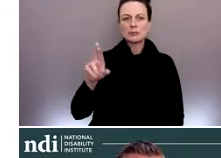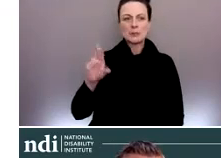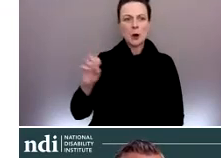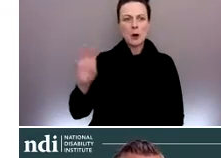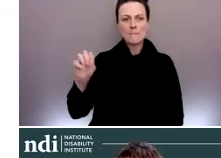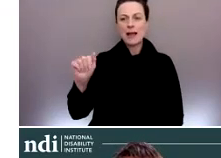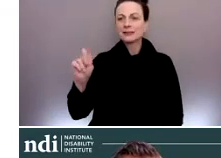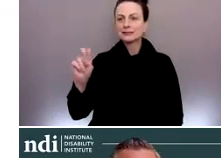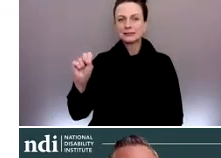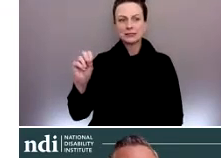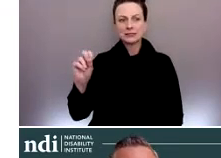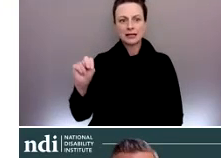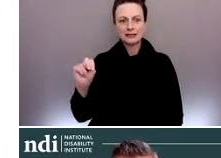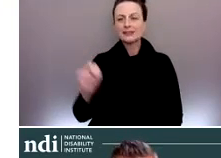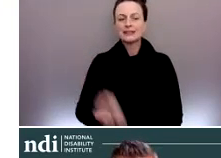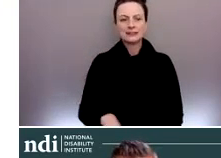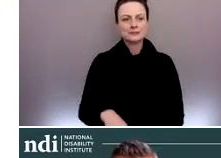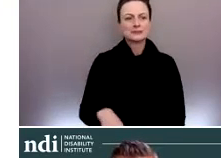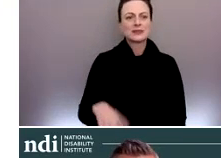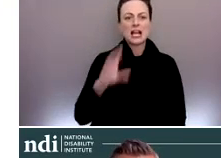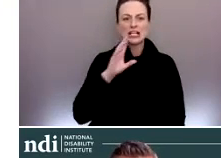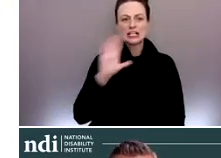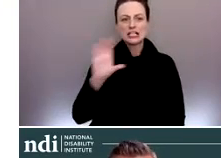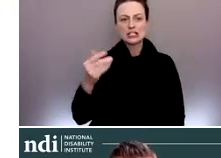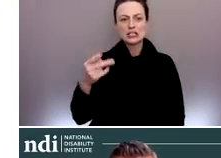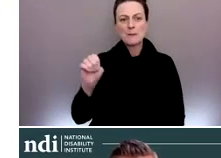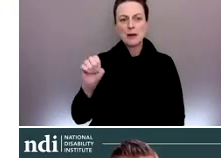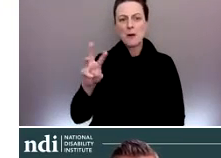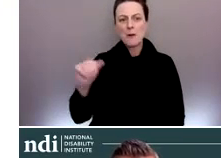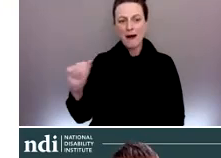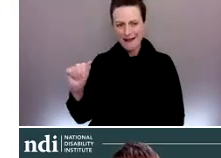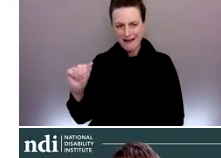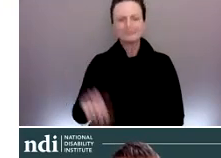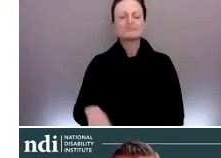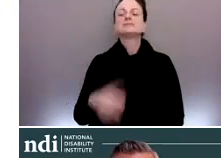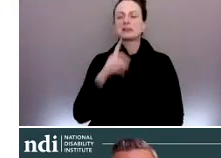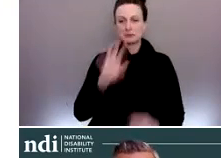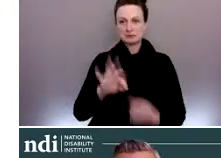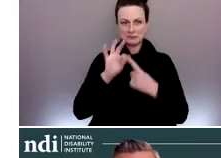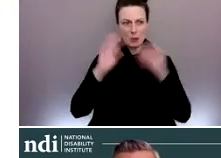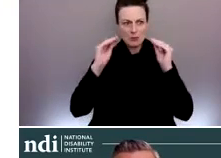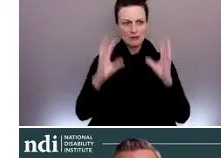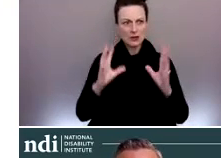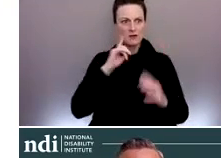Little Shell Chippewa. He is a distinguished professor of public health and psychiatry,